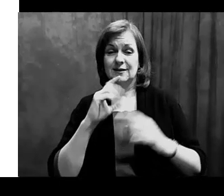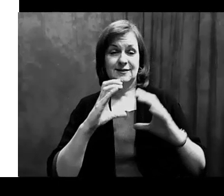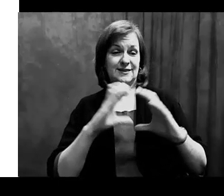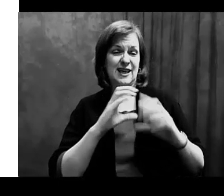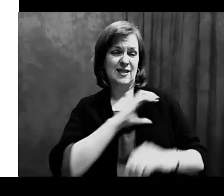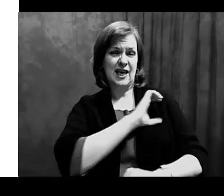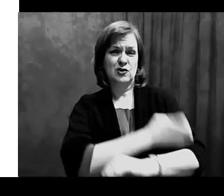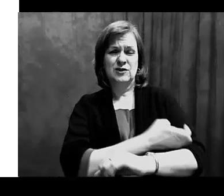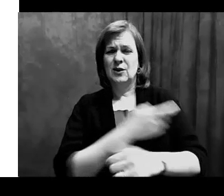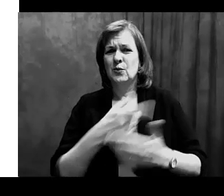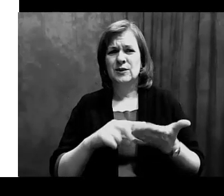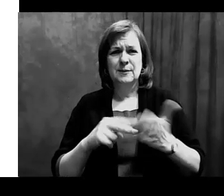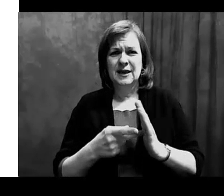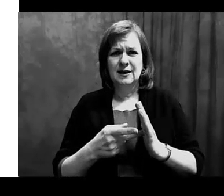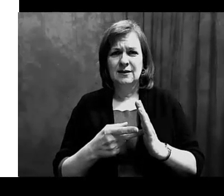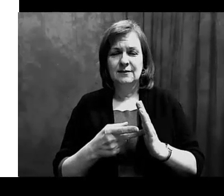but what does that actually mean